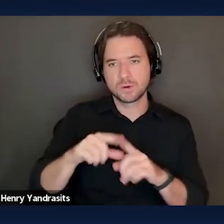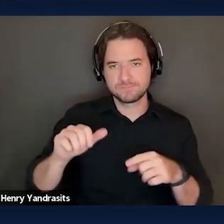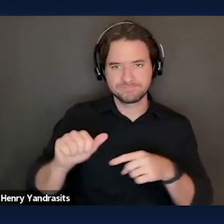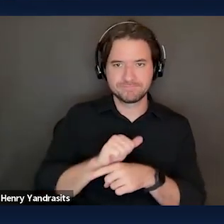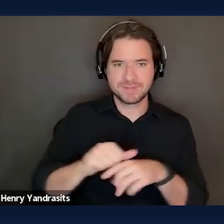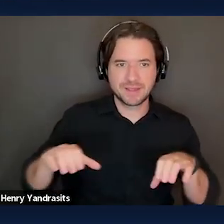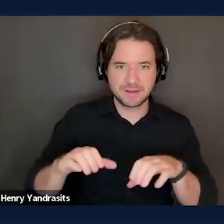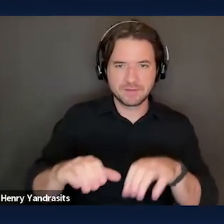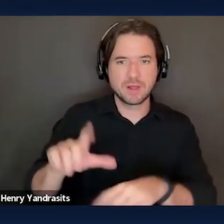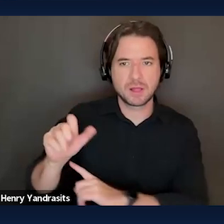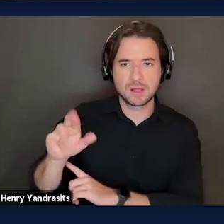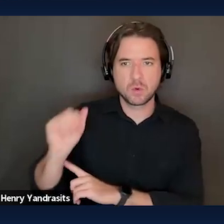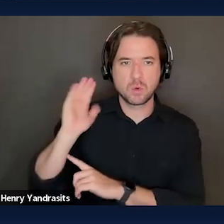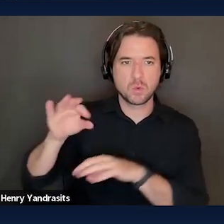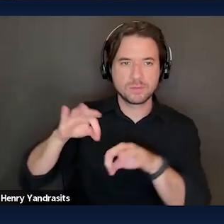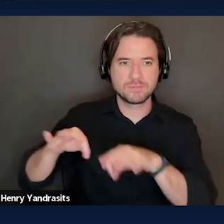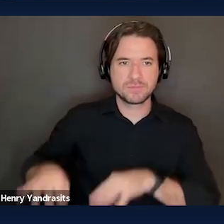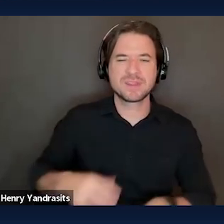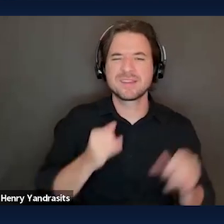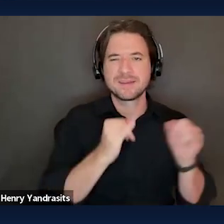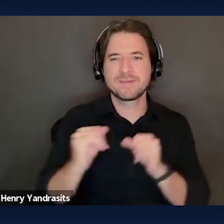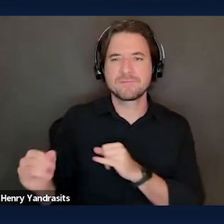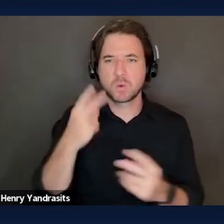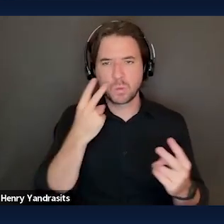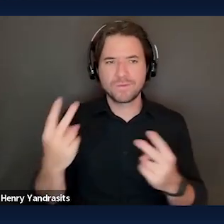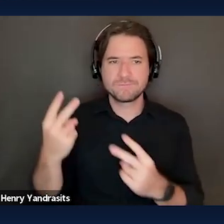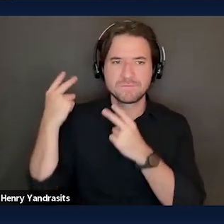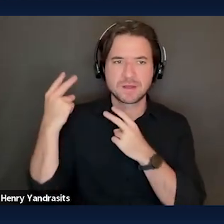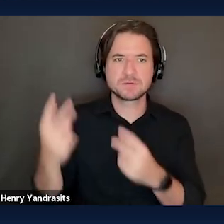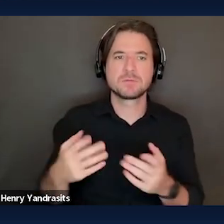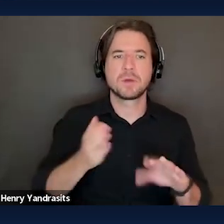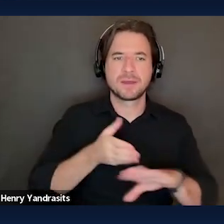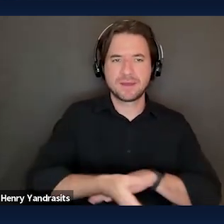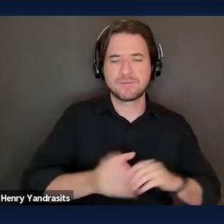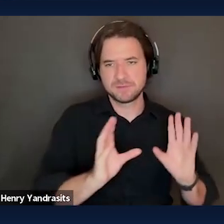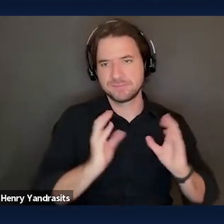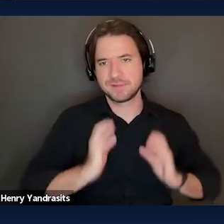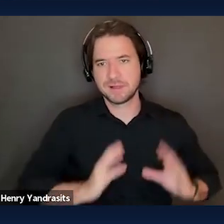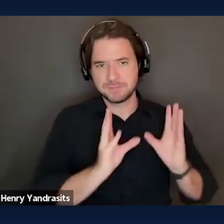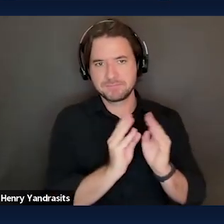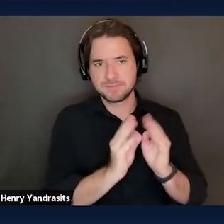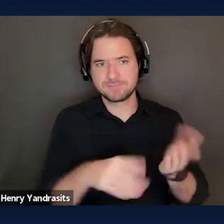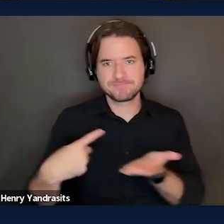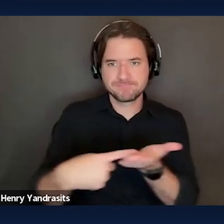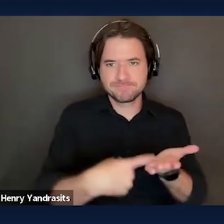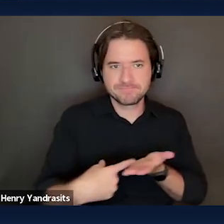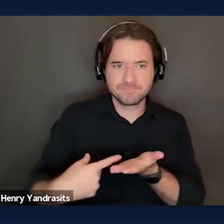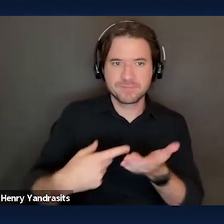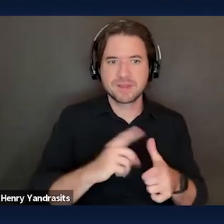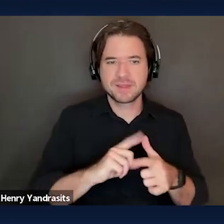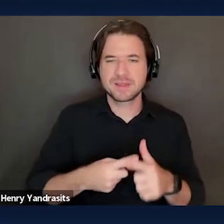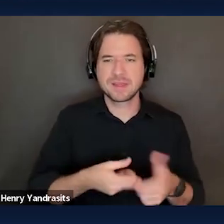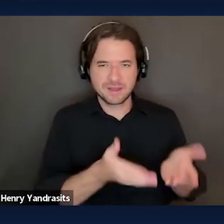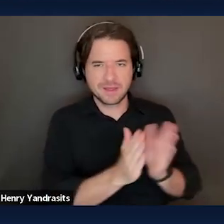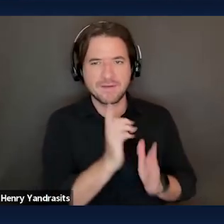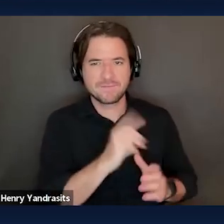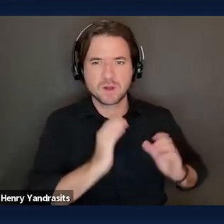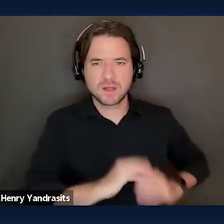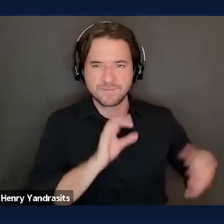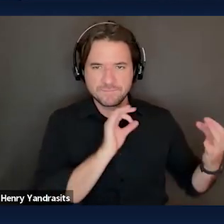Uh, individual reflections, team debriefs after client meetings, and client feedback to capture deeper insights into attitude and skill challenge changes.